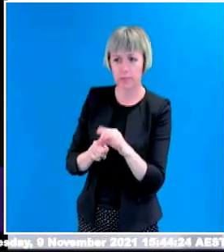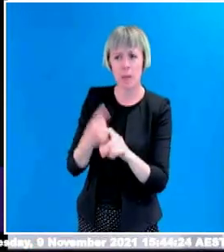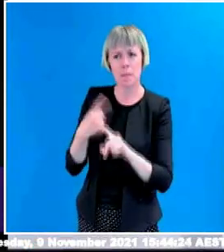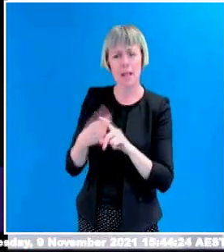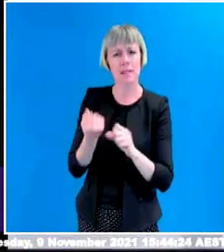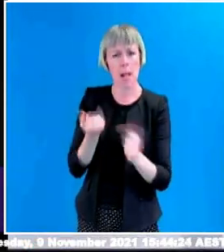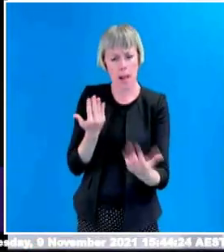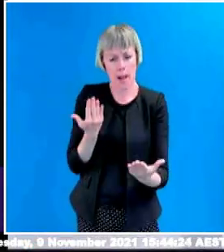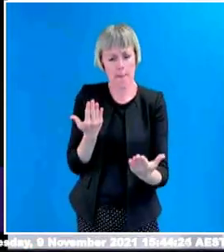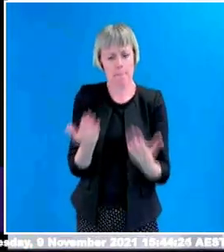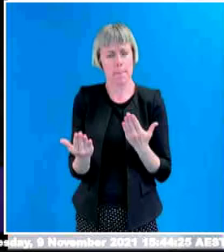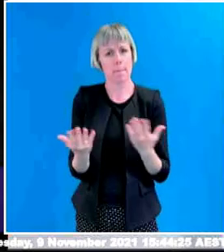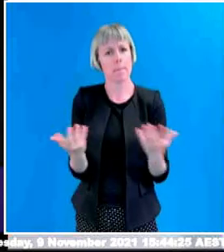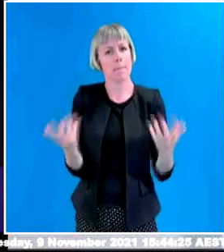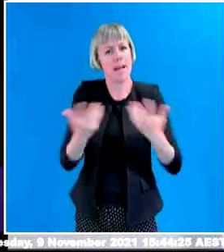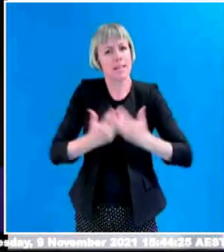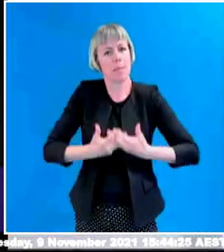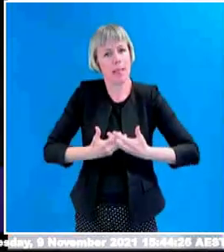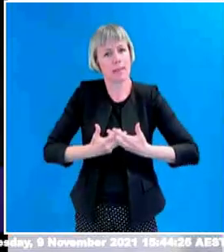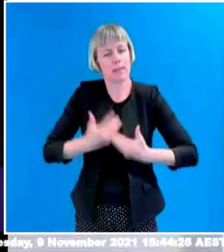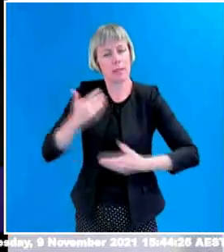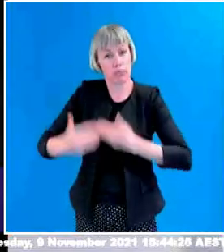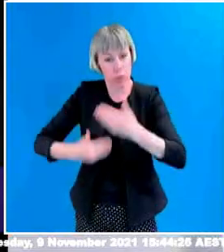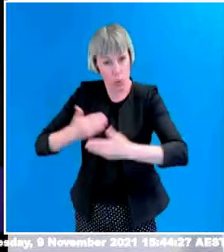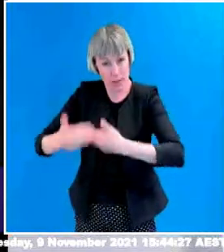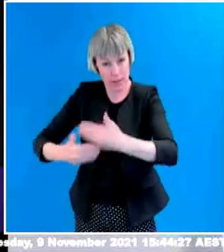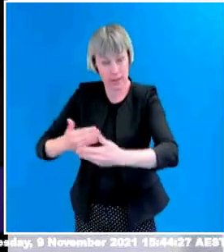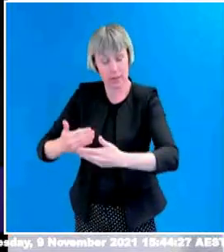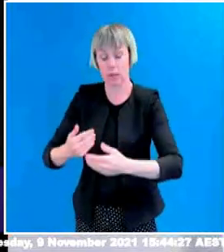and we asked the ACT representatives this morning about the